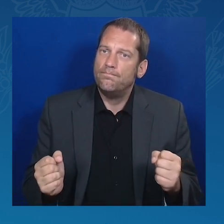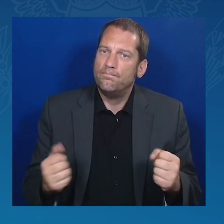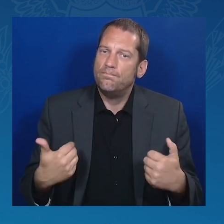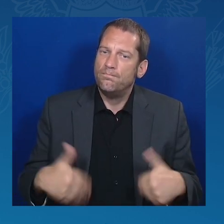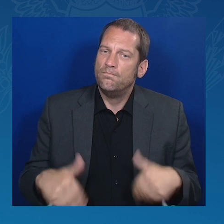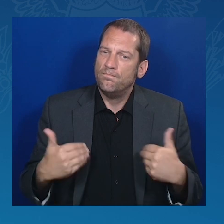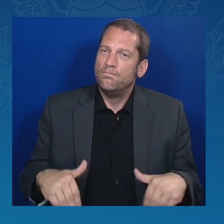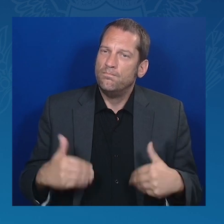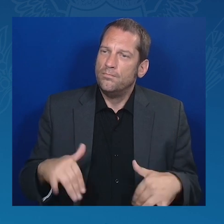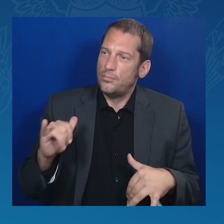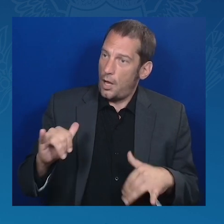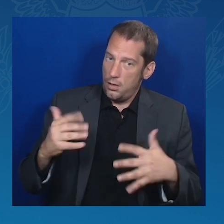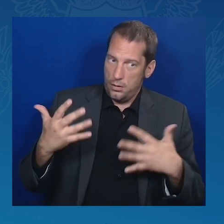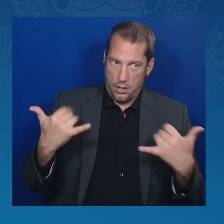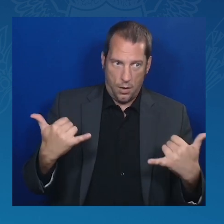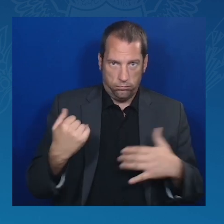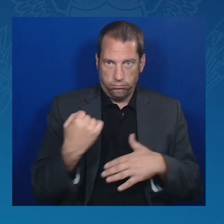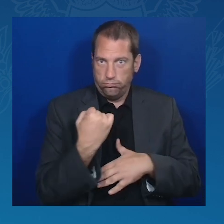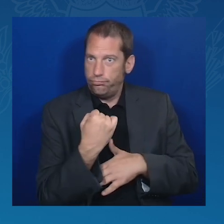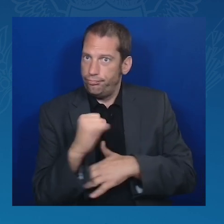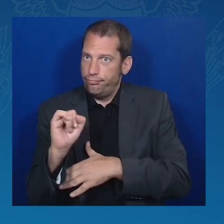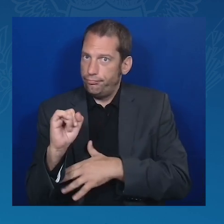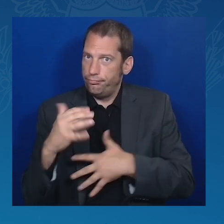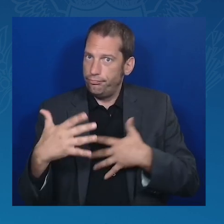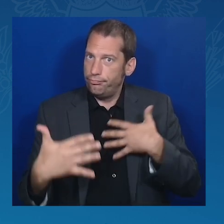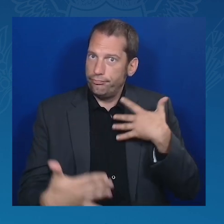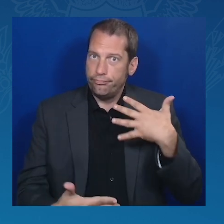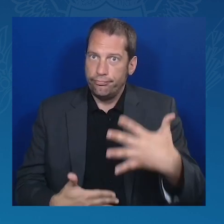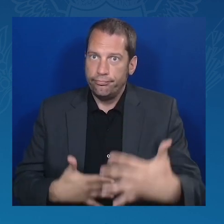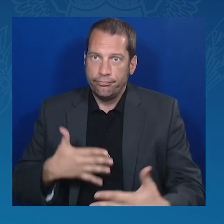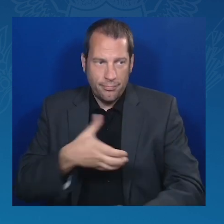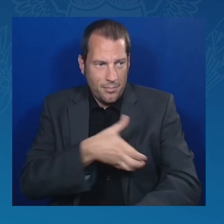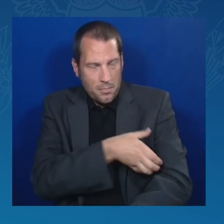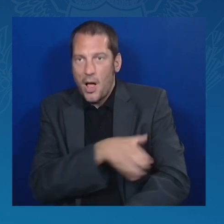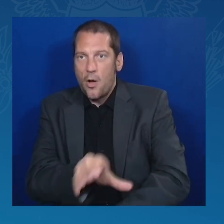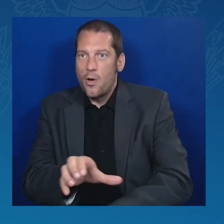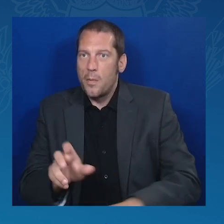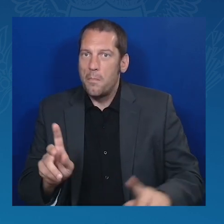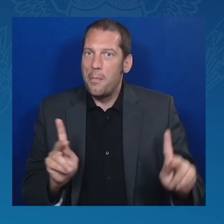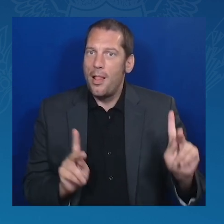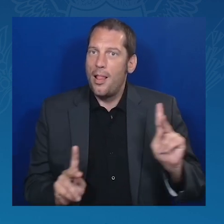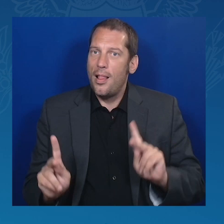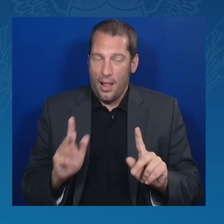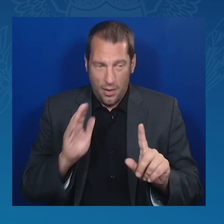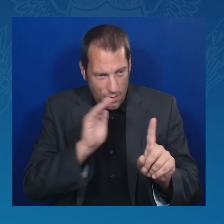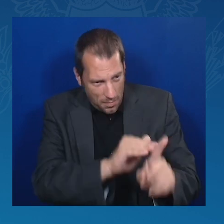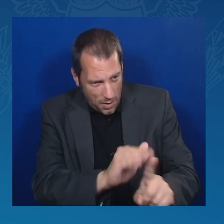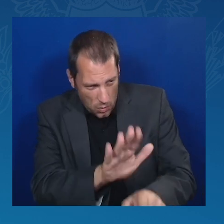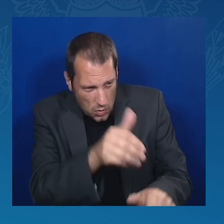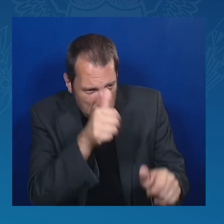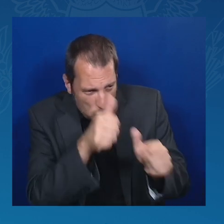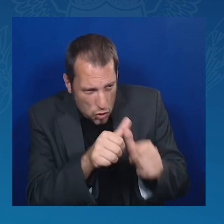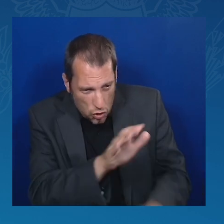and also reminding them they are not alone. So I thank everyone for being here, and I want to thank you in particular